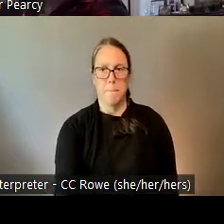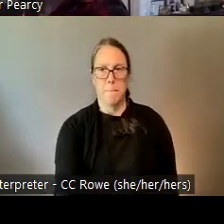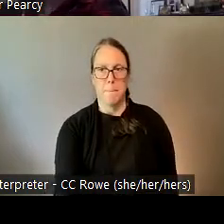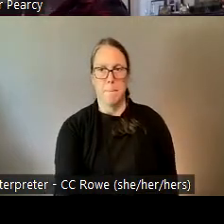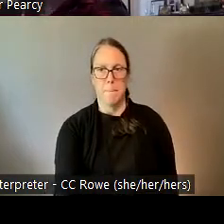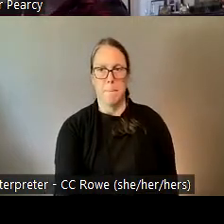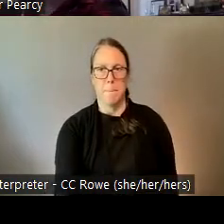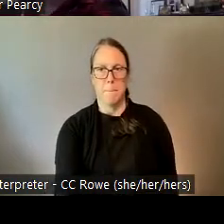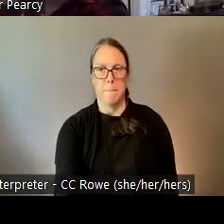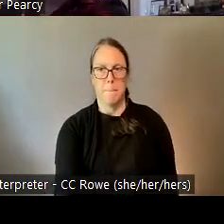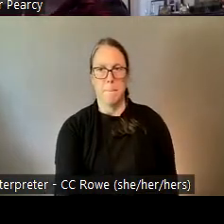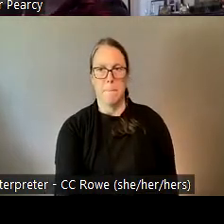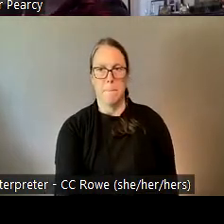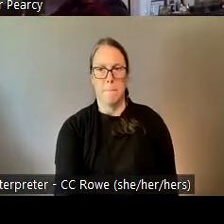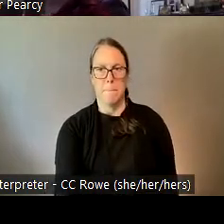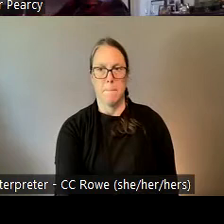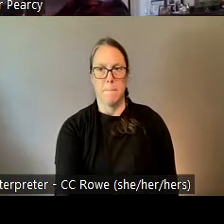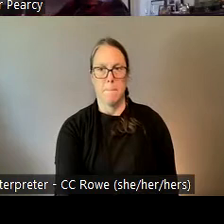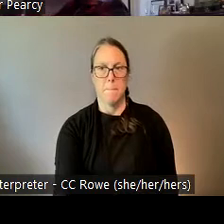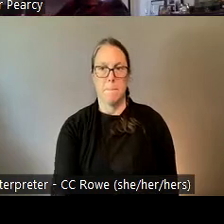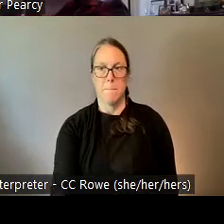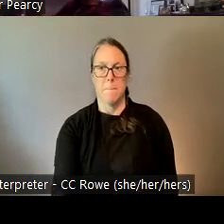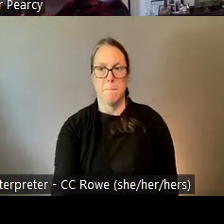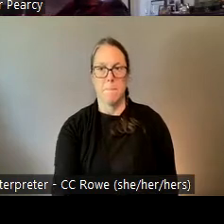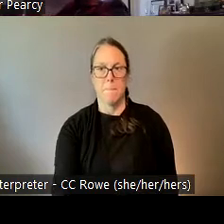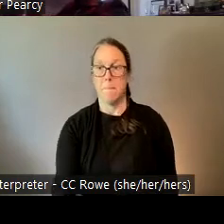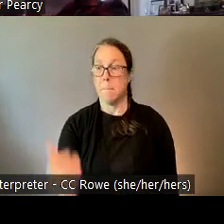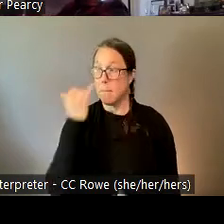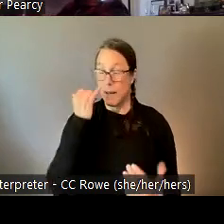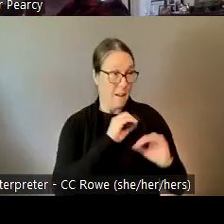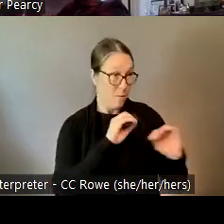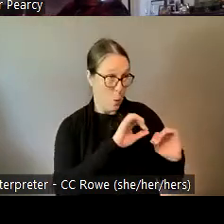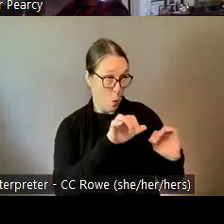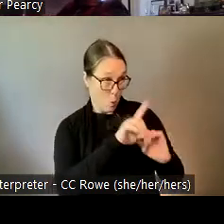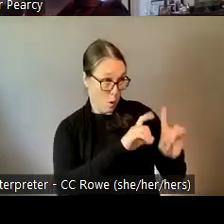So if there are no questions about Braille transcription, we can move on to large print.